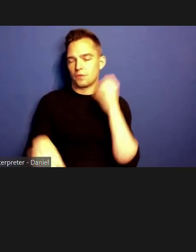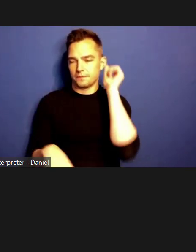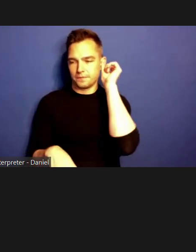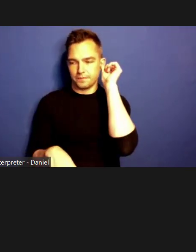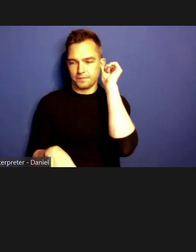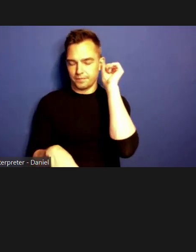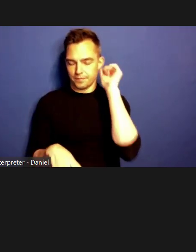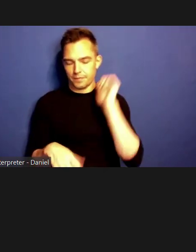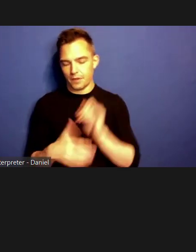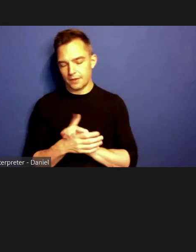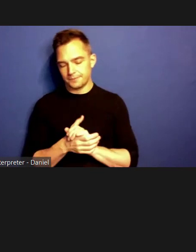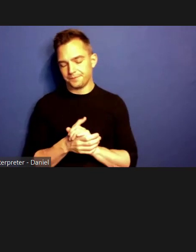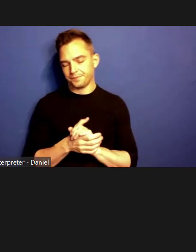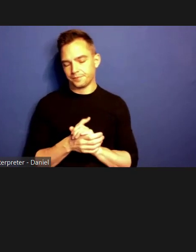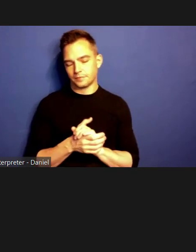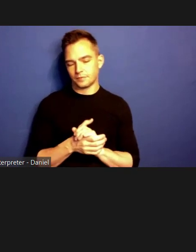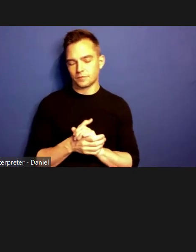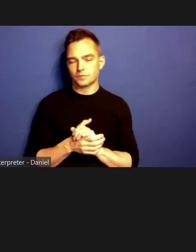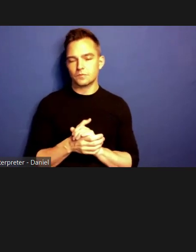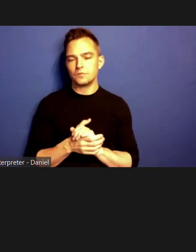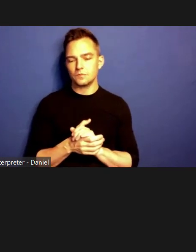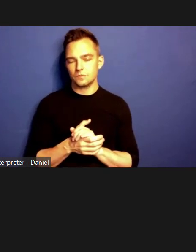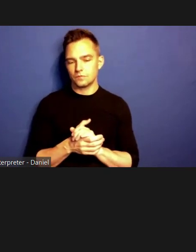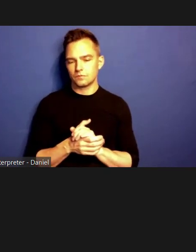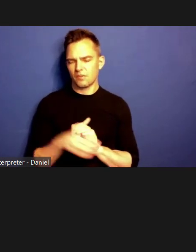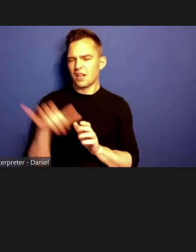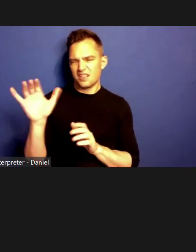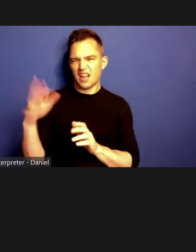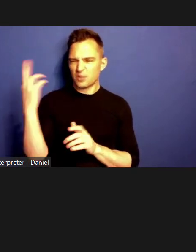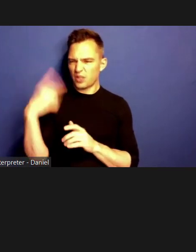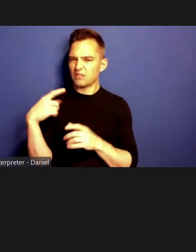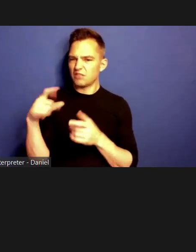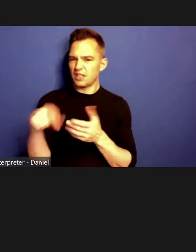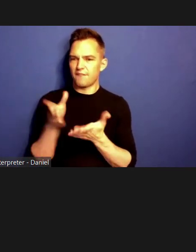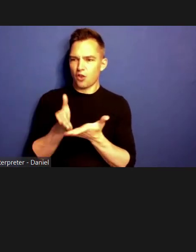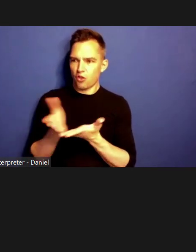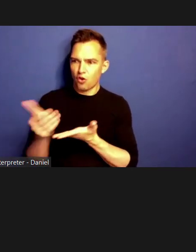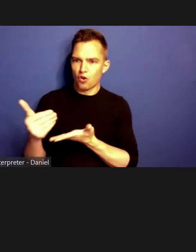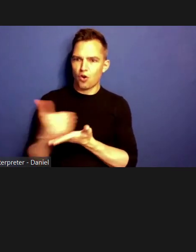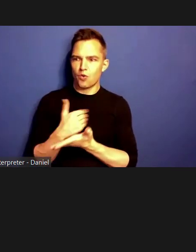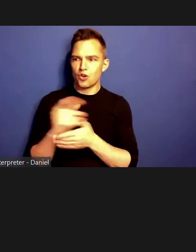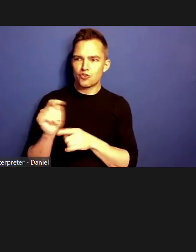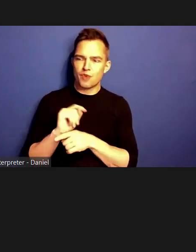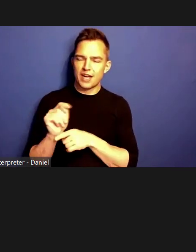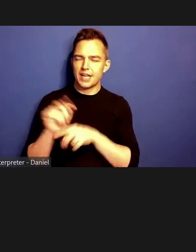need then for thorough training and oversight to make sure all of the